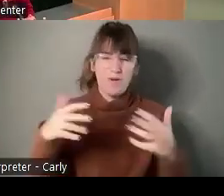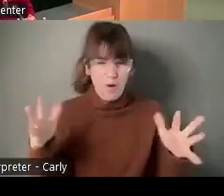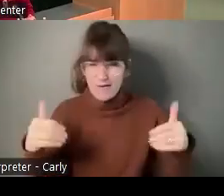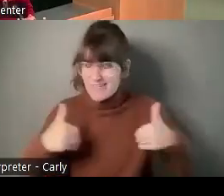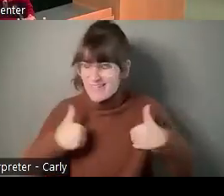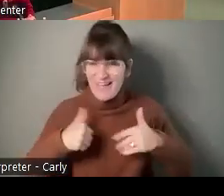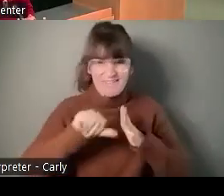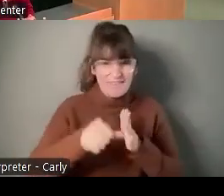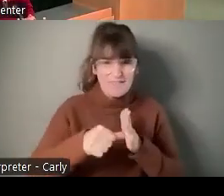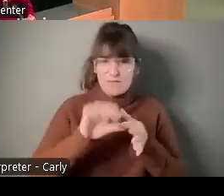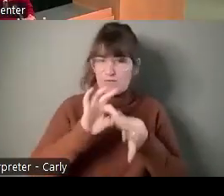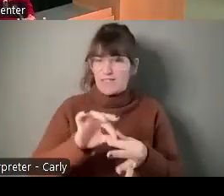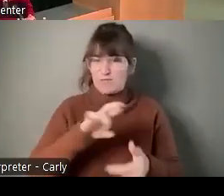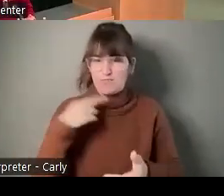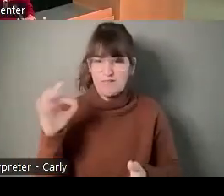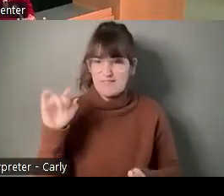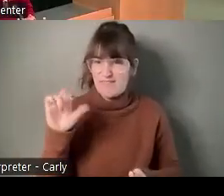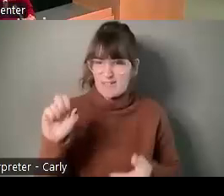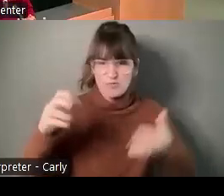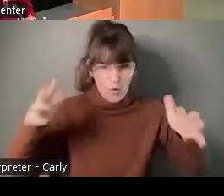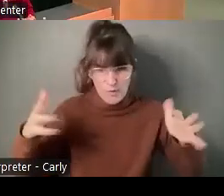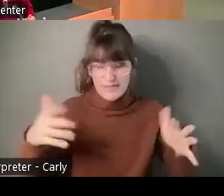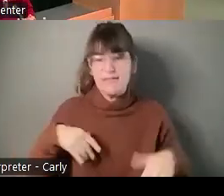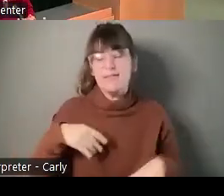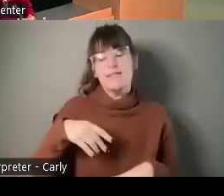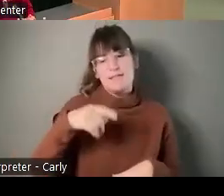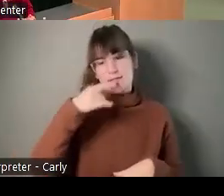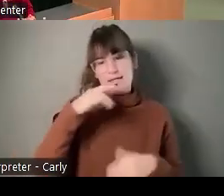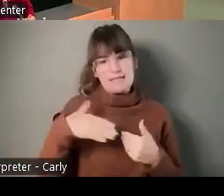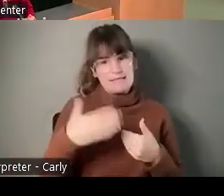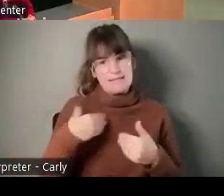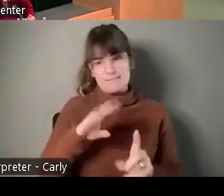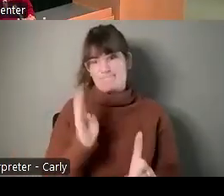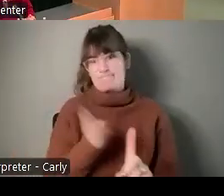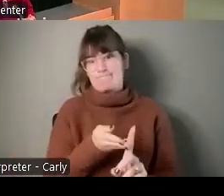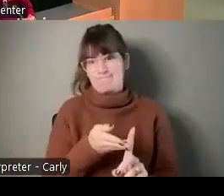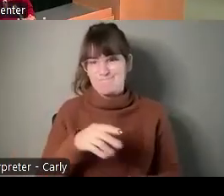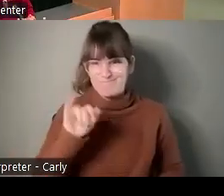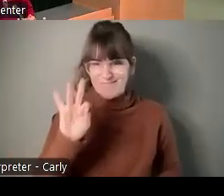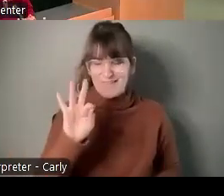on risk factors. Um, and kids are so suggestive. Um, if you spend all of your time focusing on risk